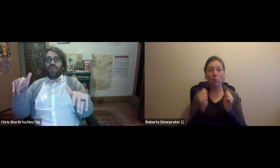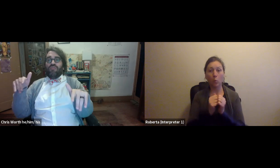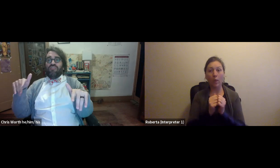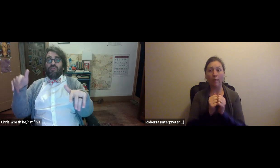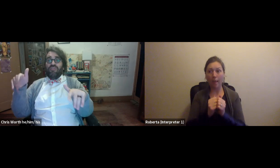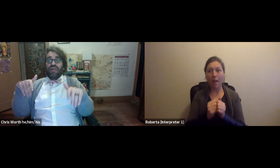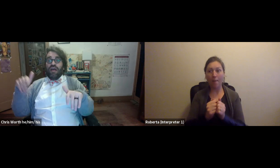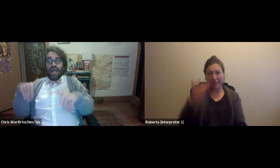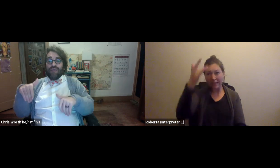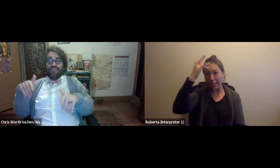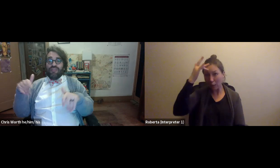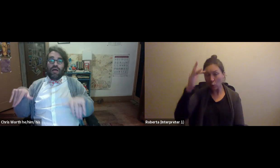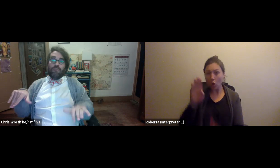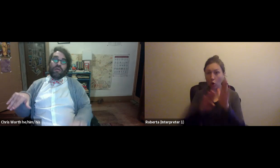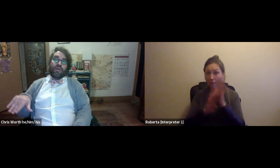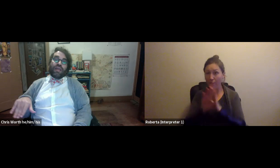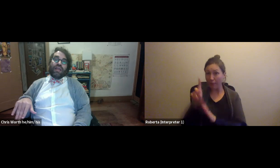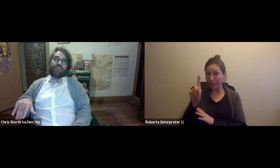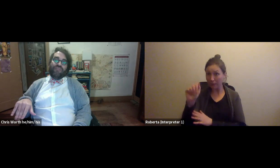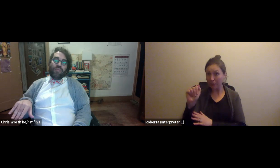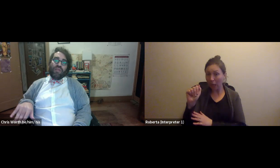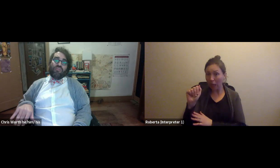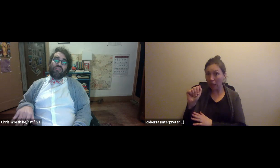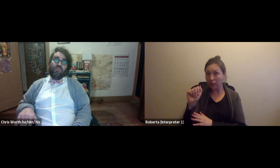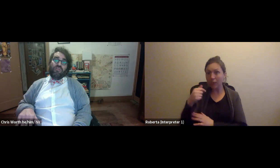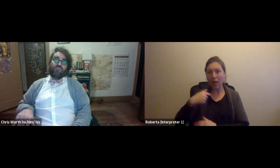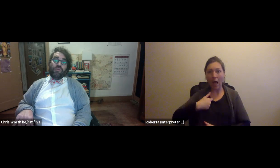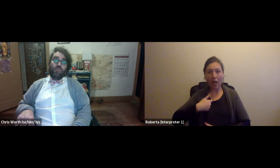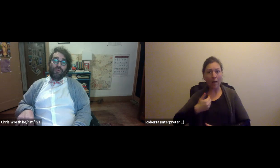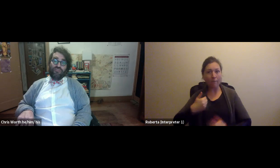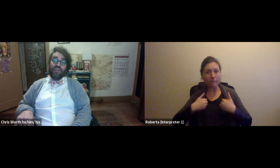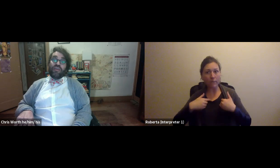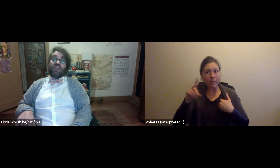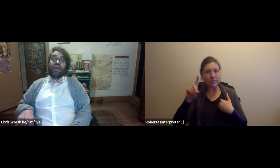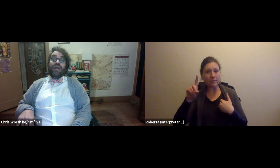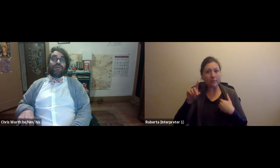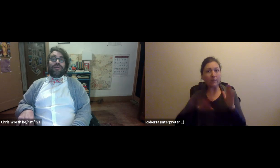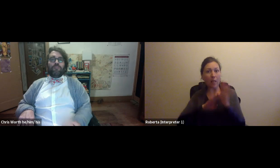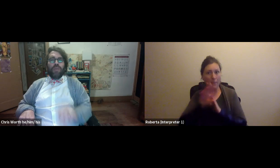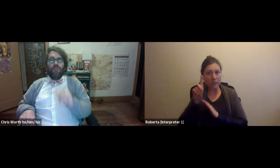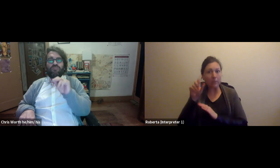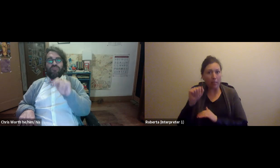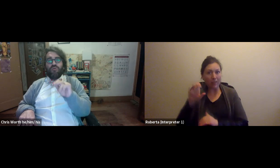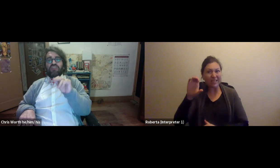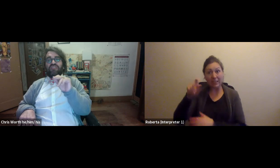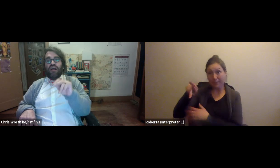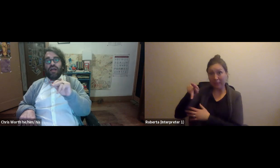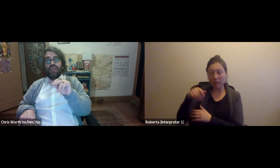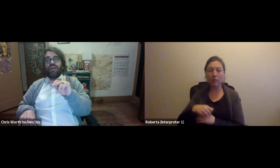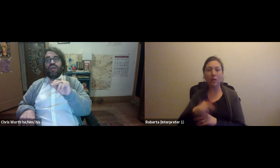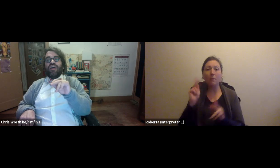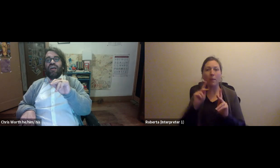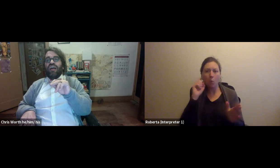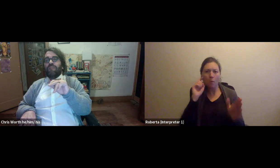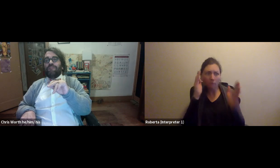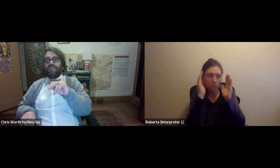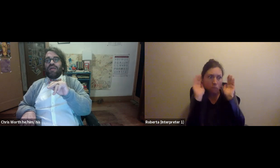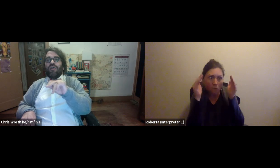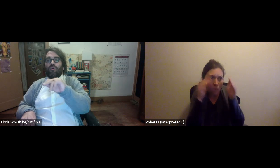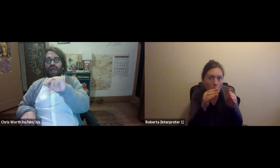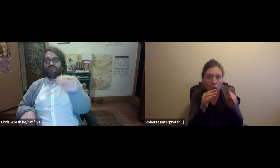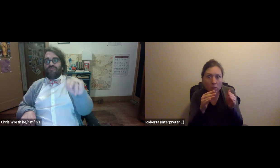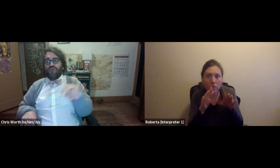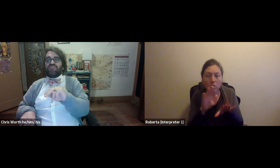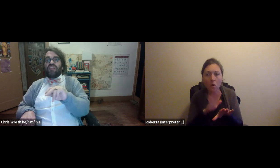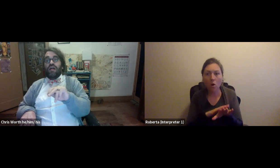disabilities, I have a kind of developmental disability, cerebral palsy, people have focused on